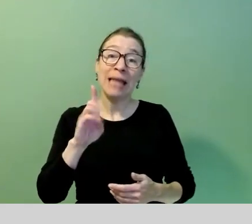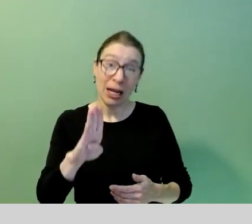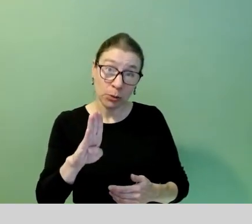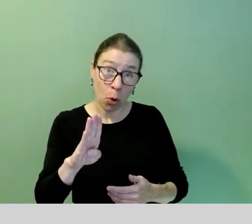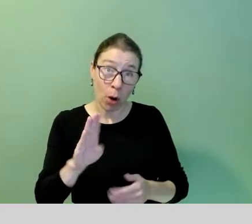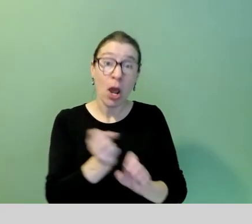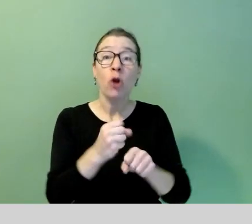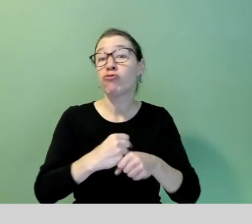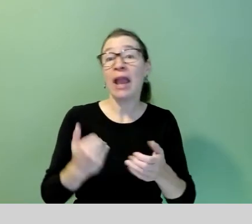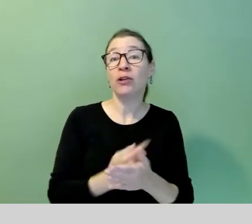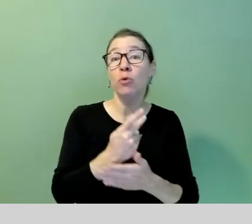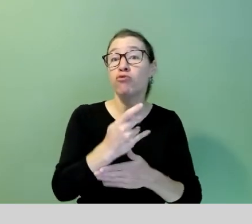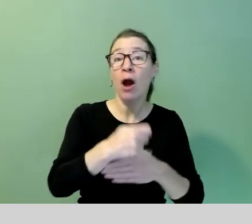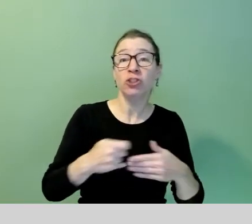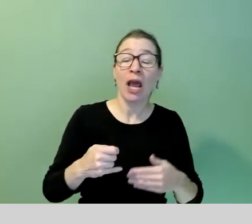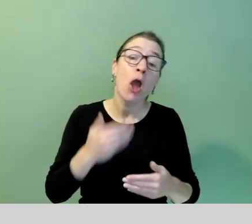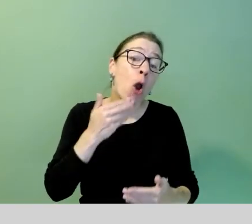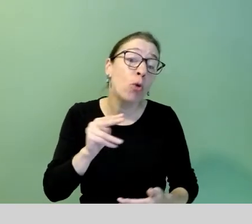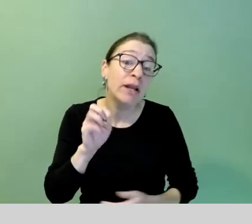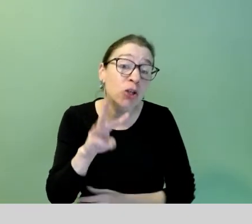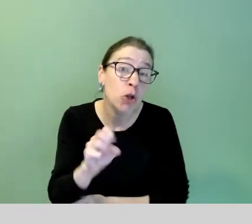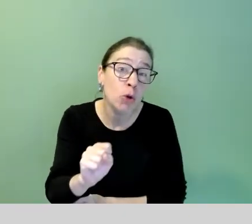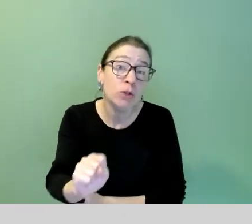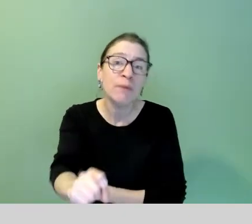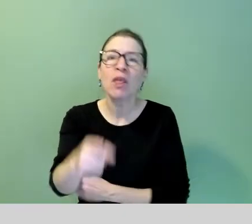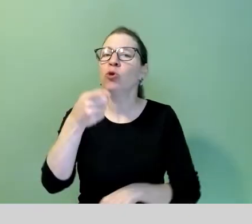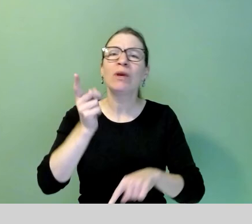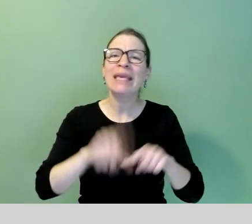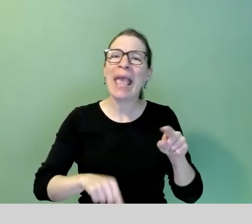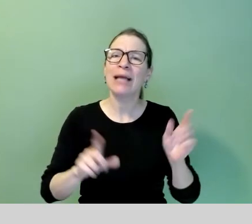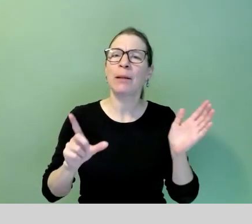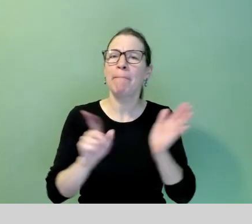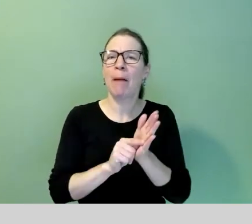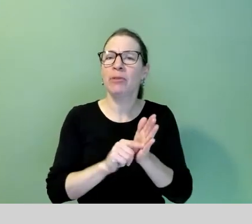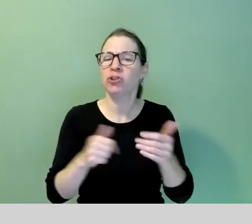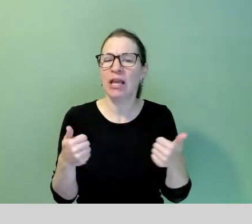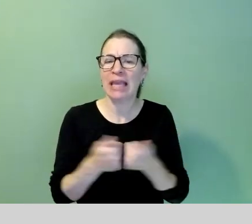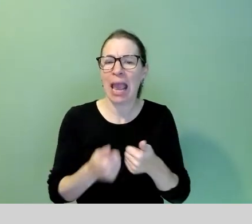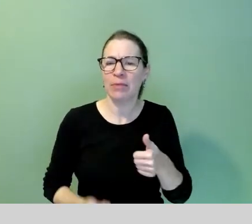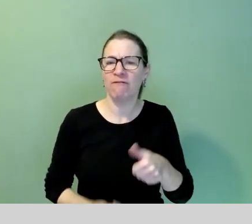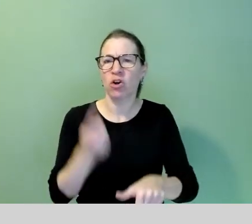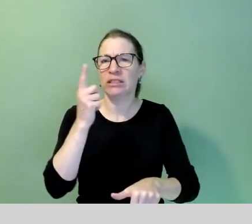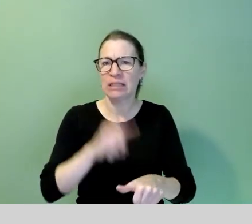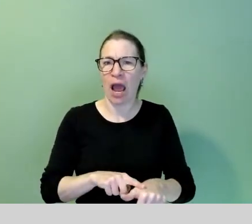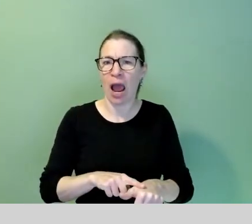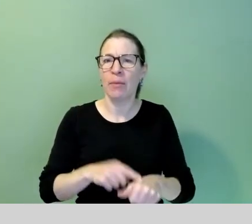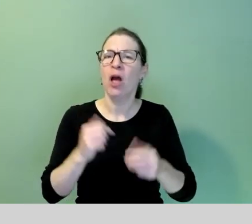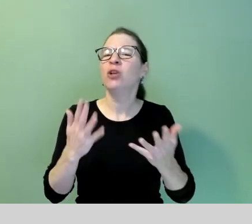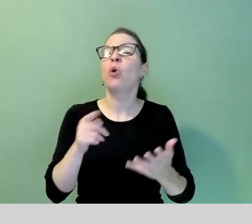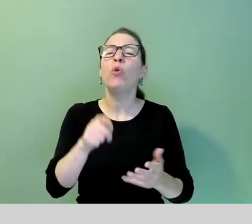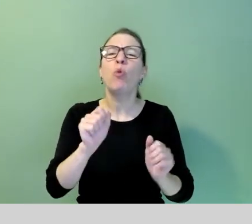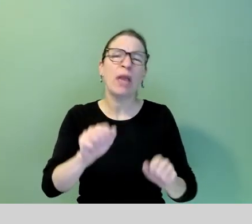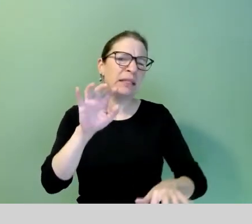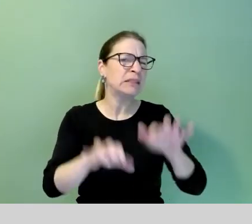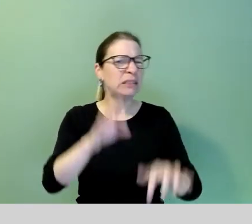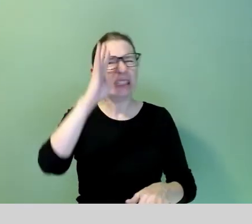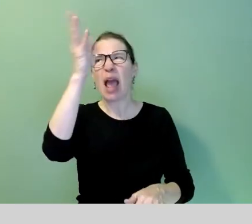The good news is you can't actually publish a game the first time through, so feel free to put anything you want into the following fields. We'll start at the top.